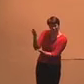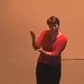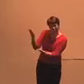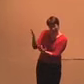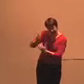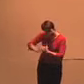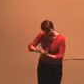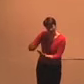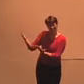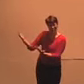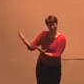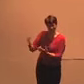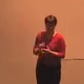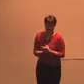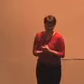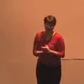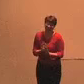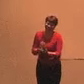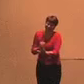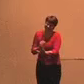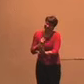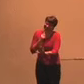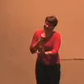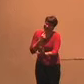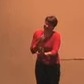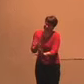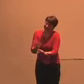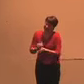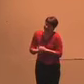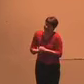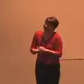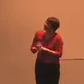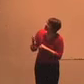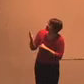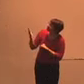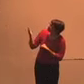But seriously, I have to say this library, this spiral